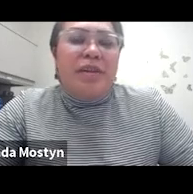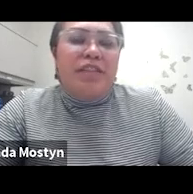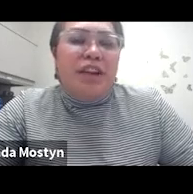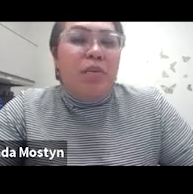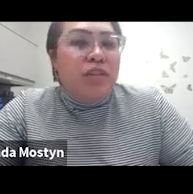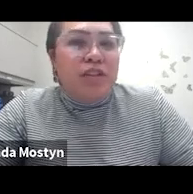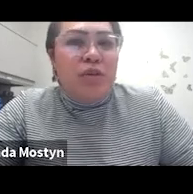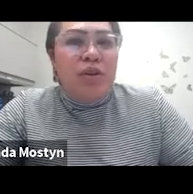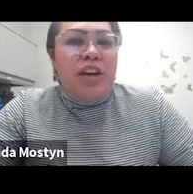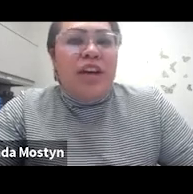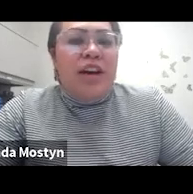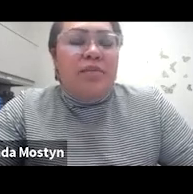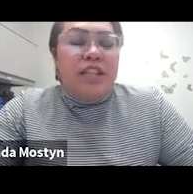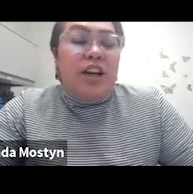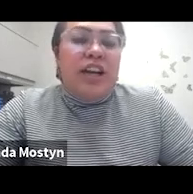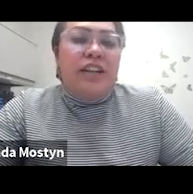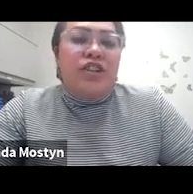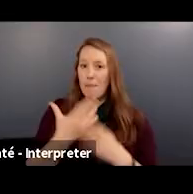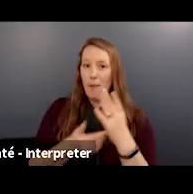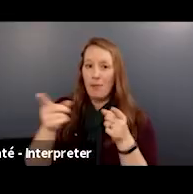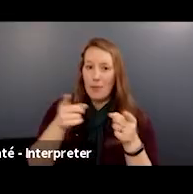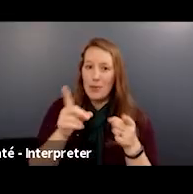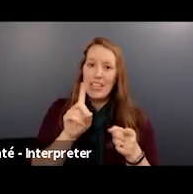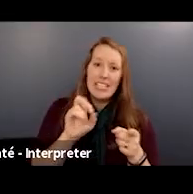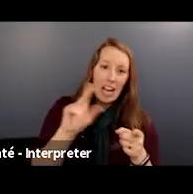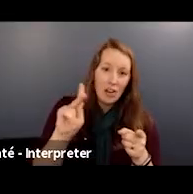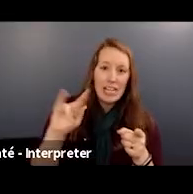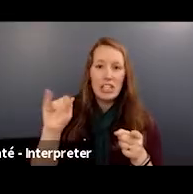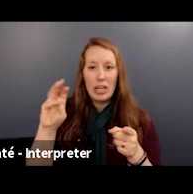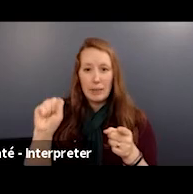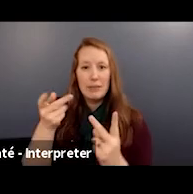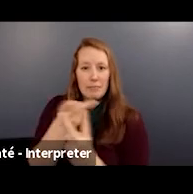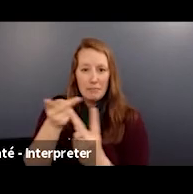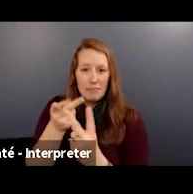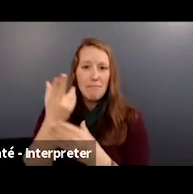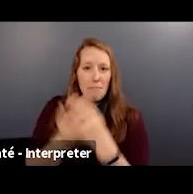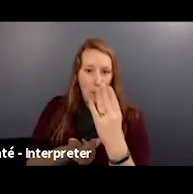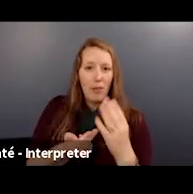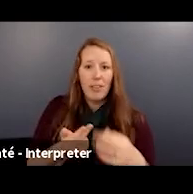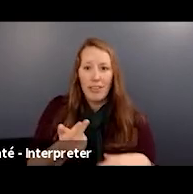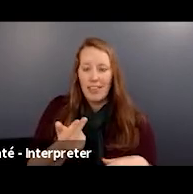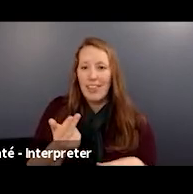I feel like both of you, Derrick and James, have with you guys' experience,